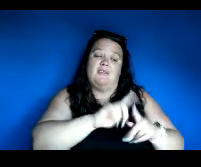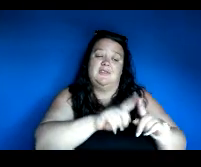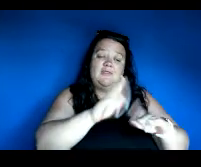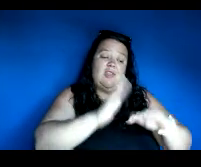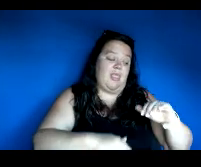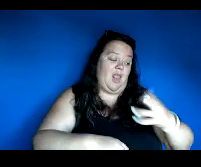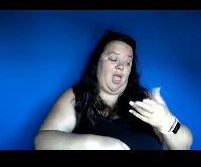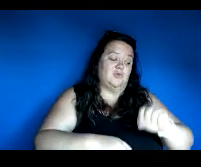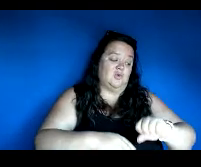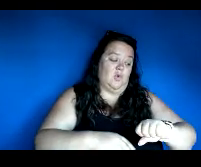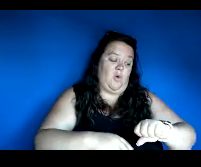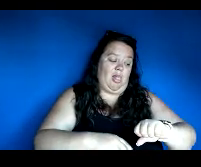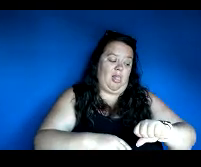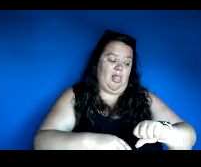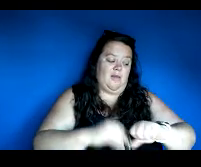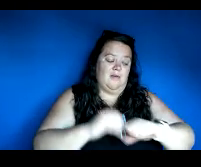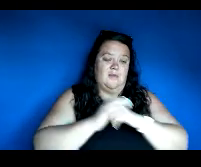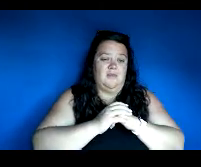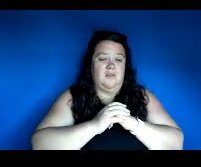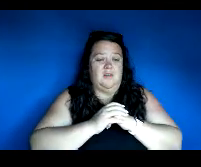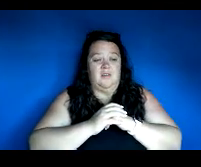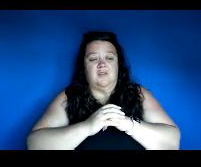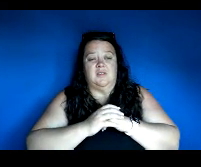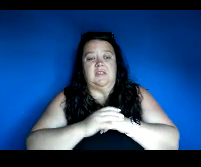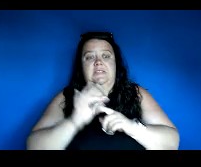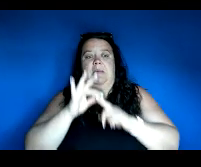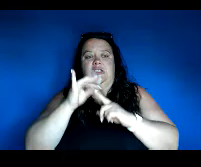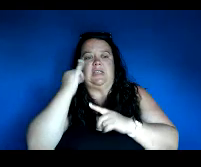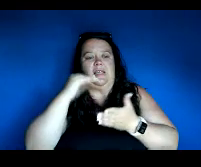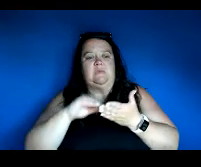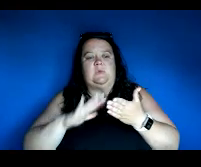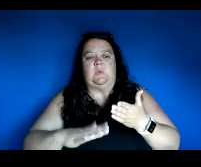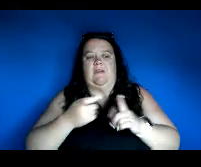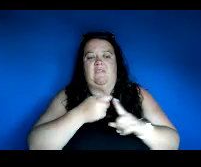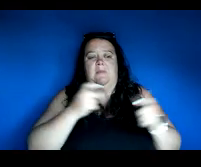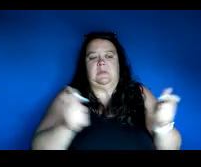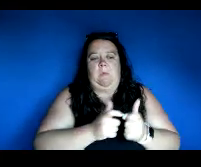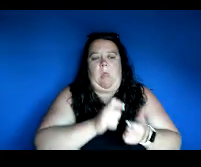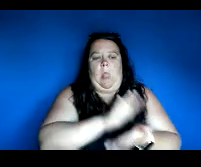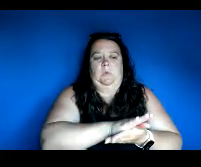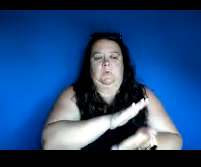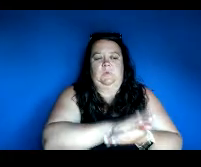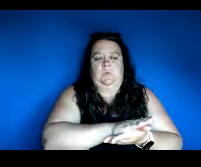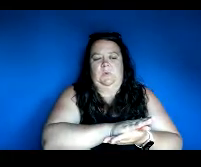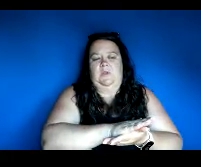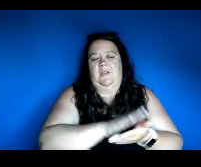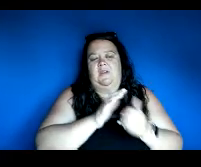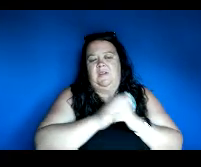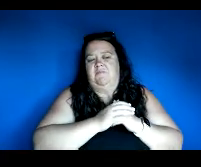especially for students that are coming from smaller schools where there's maybe less students,